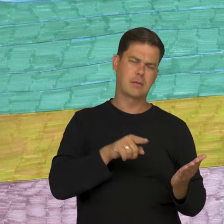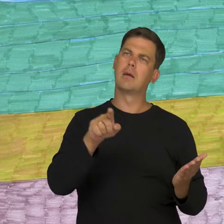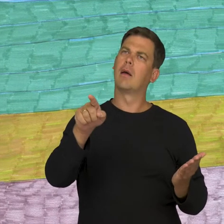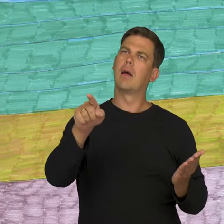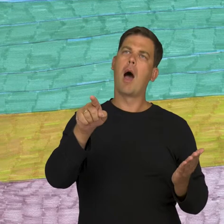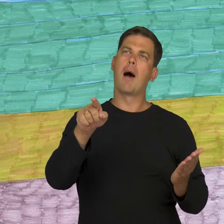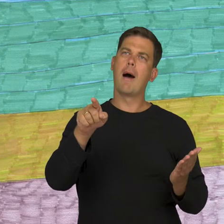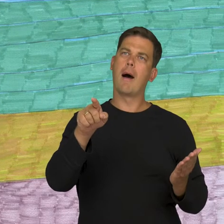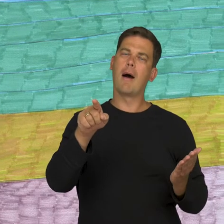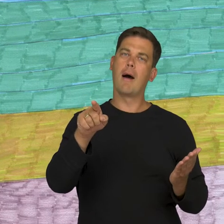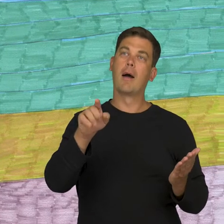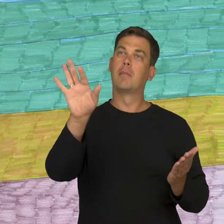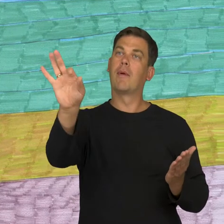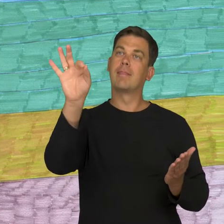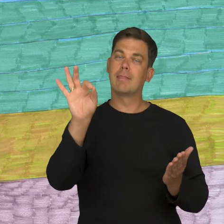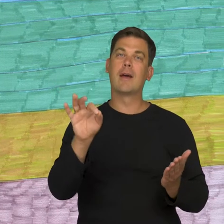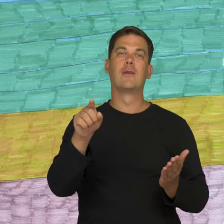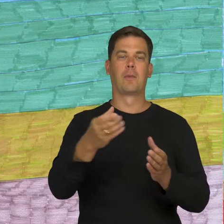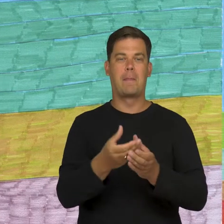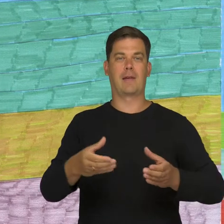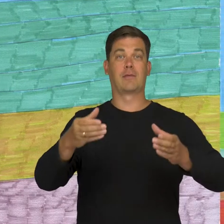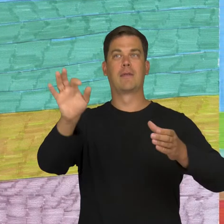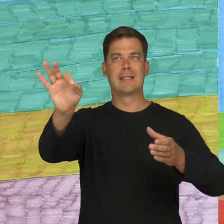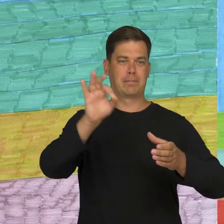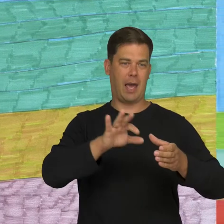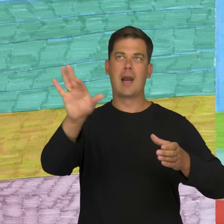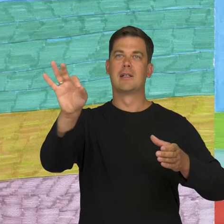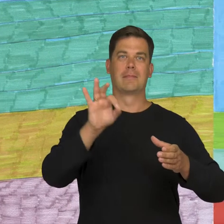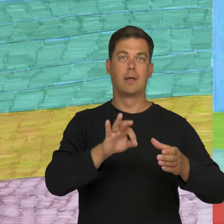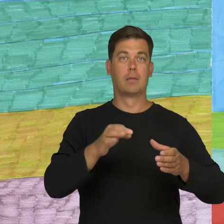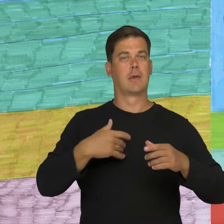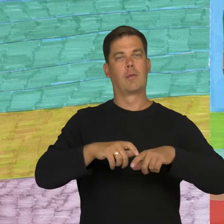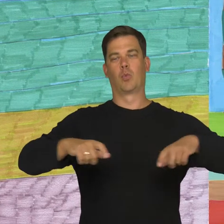We collected them into a plastic box, during our stroll around the house. I was sitting on the wall.